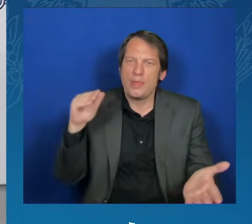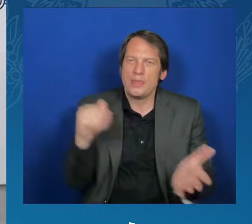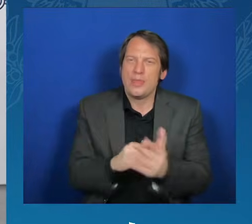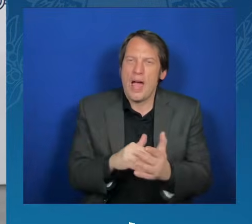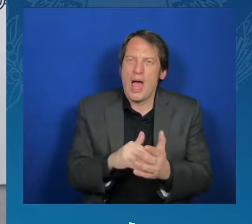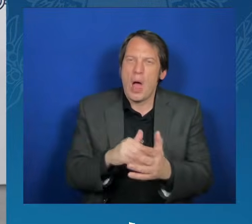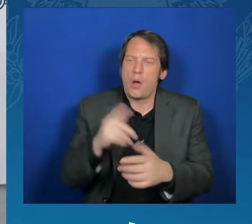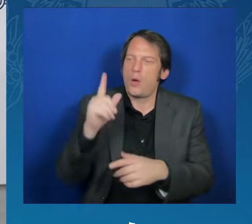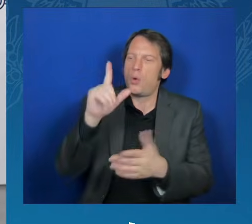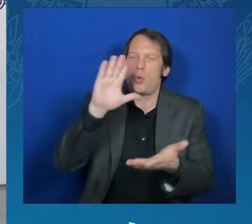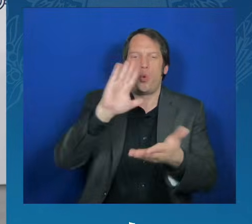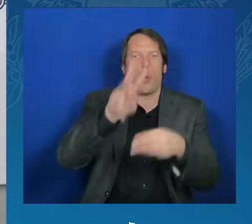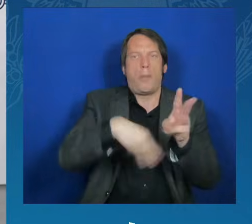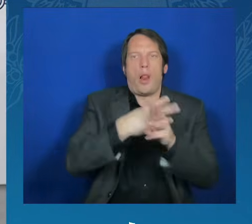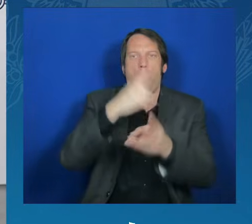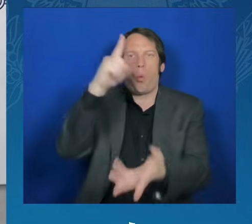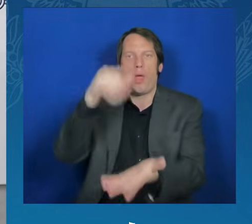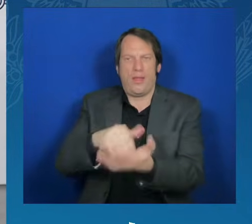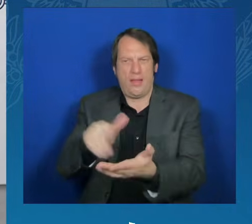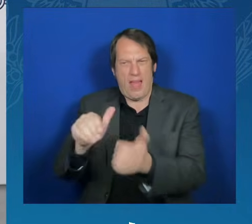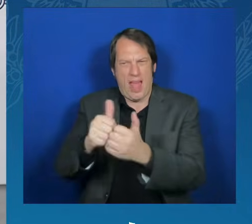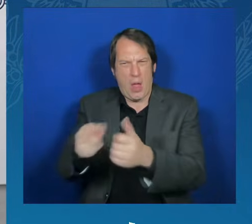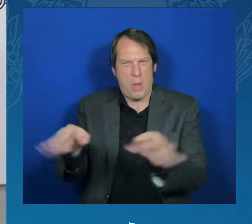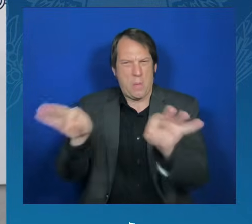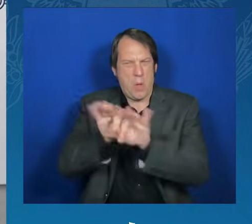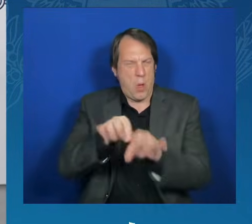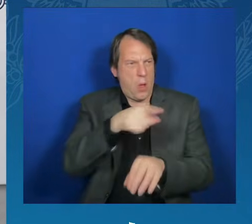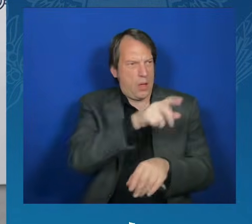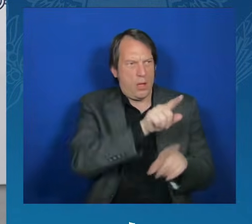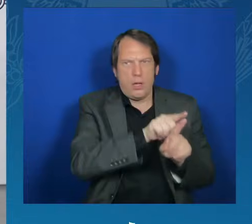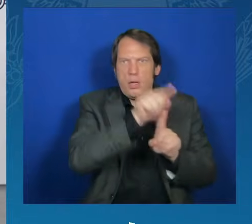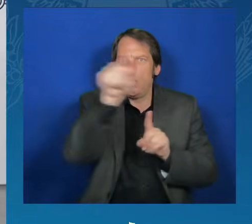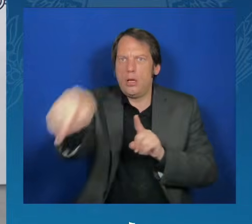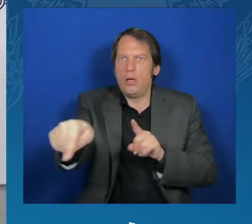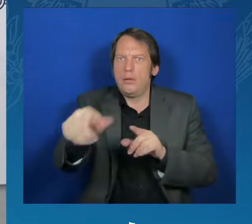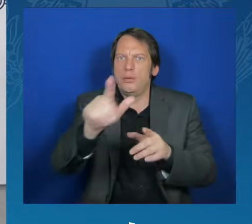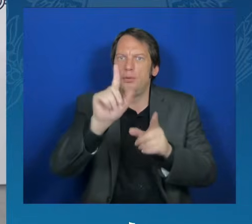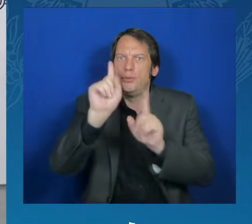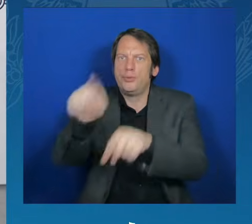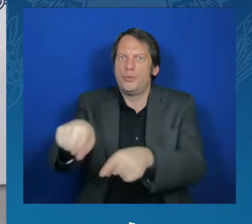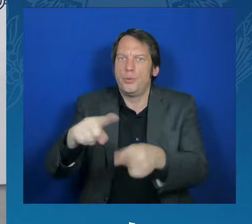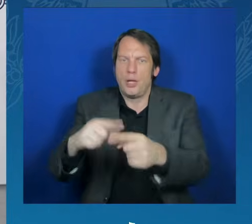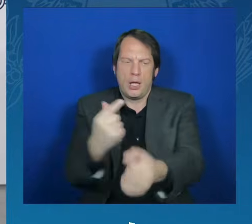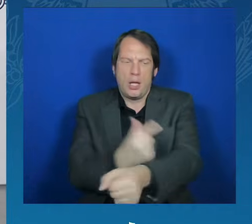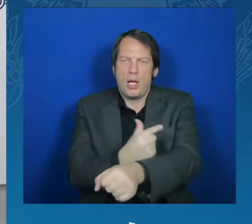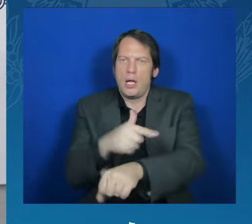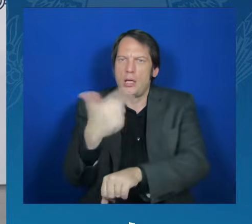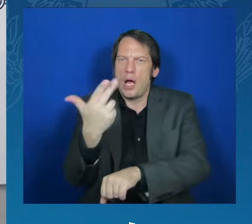and we just had the president here, too -- Tanzania and Zambia. What was your impression?